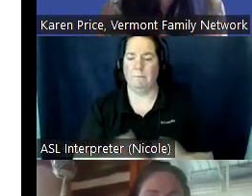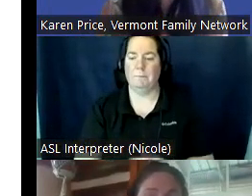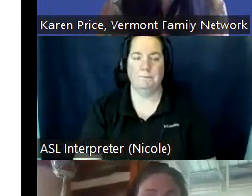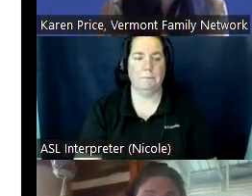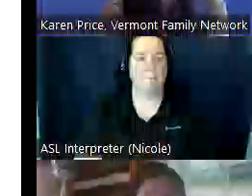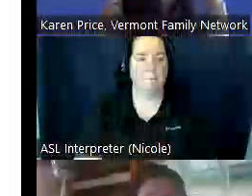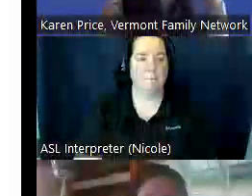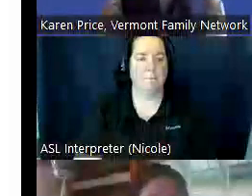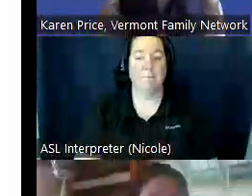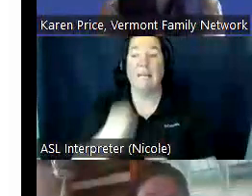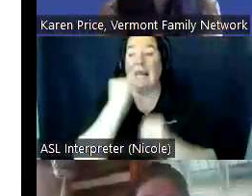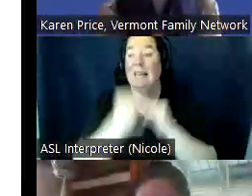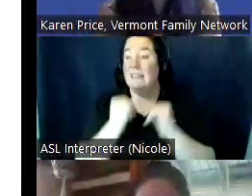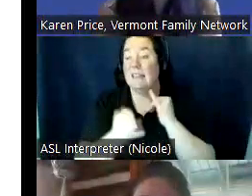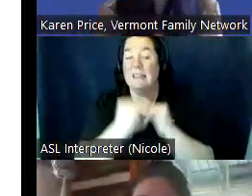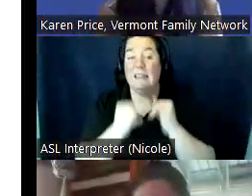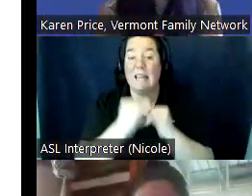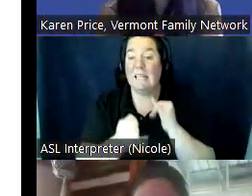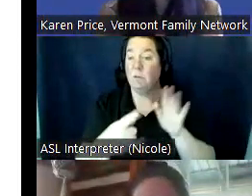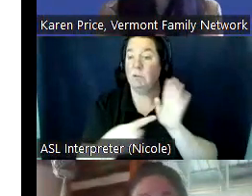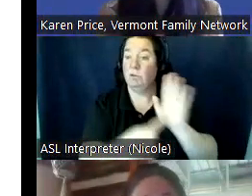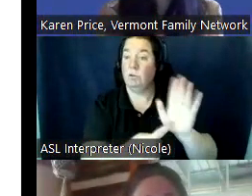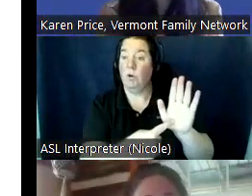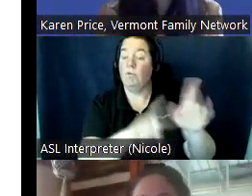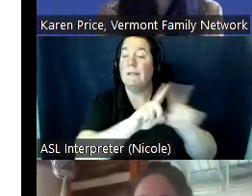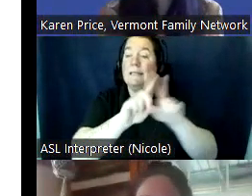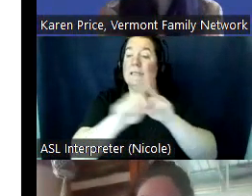Lastly, I just want to draw everyone's attention to some resources that are out there. Again these